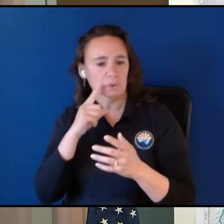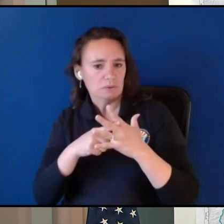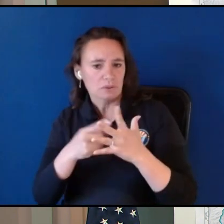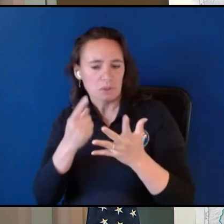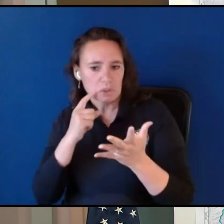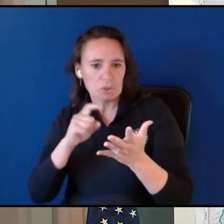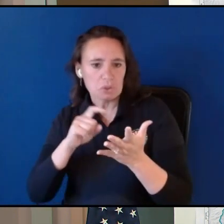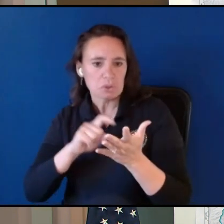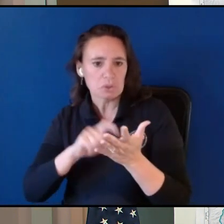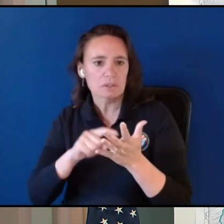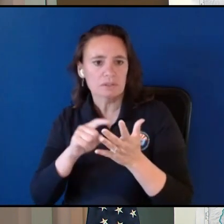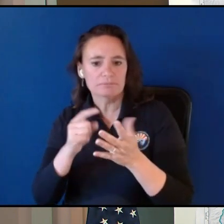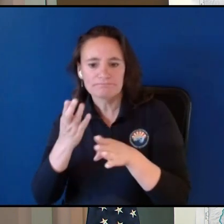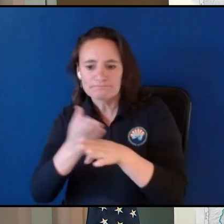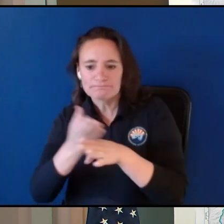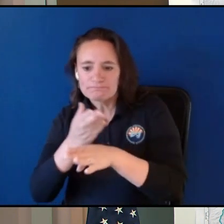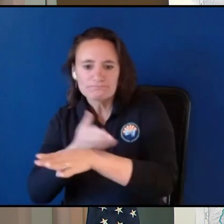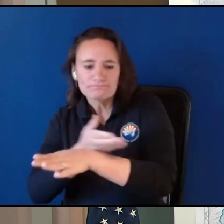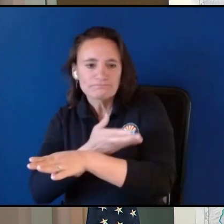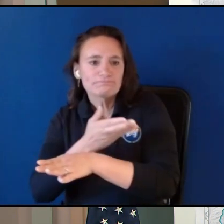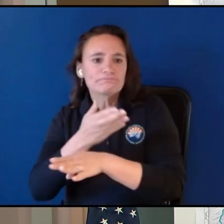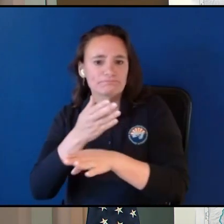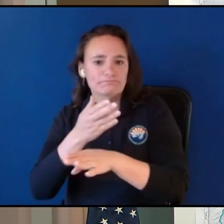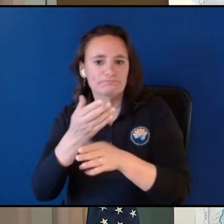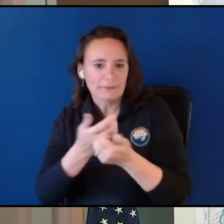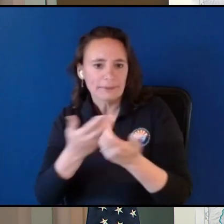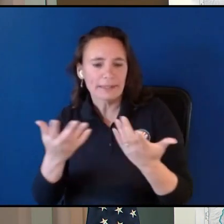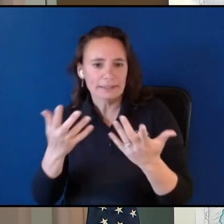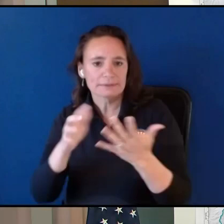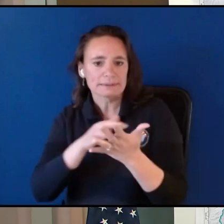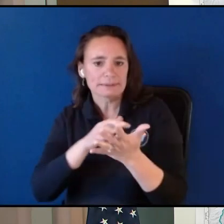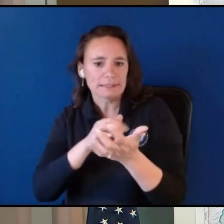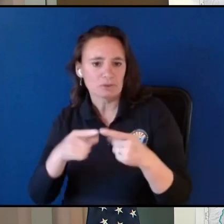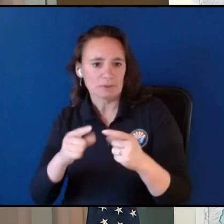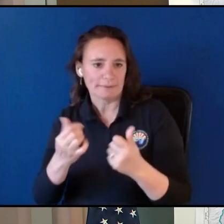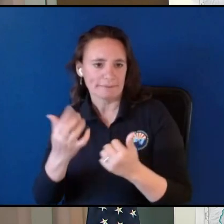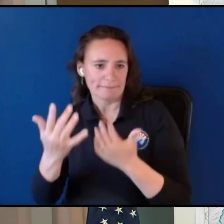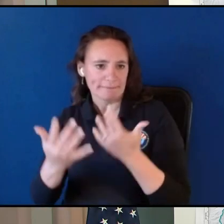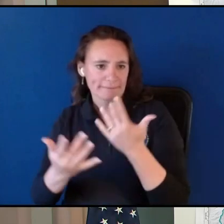the end of the week. So, a couple of questions that came up yesterday on some of the symbology in the map I wanted